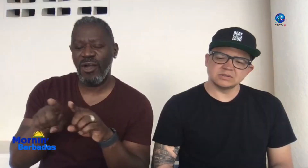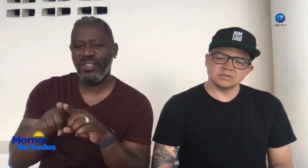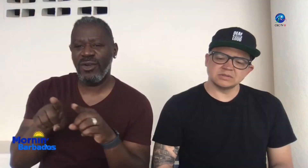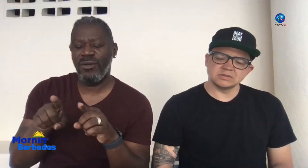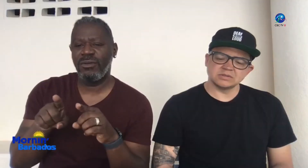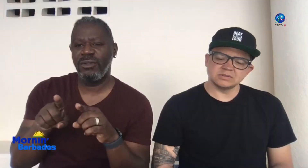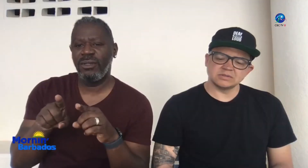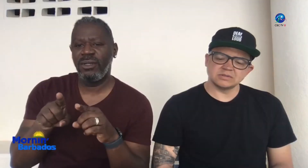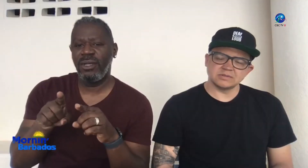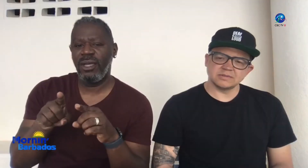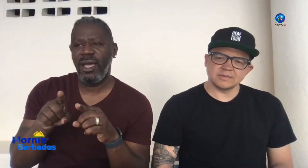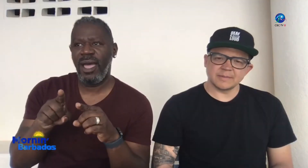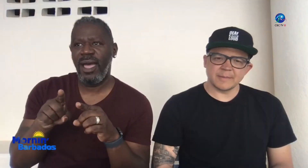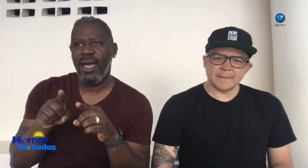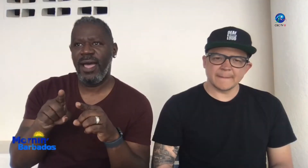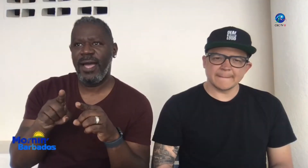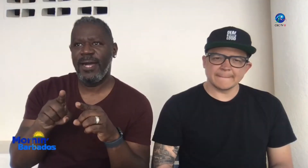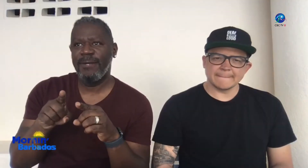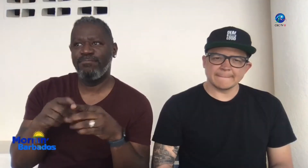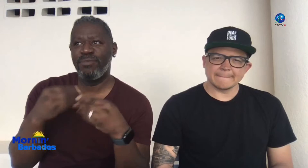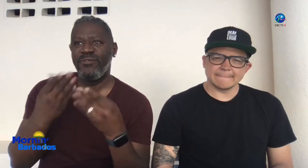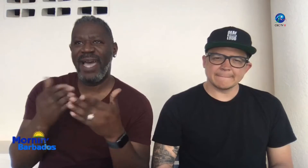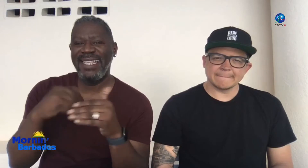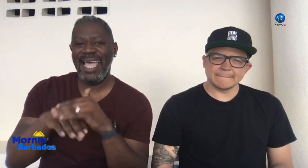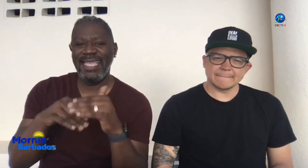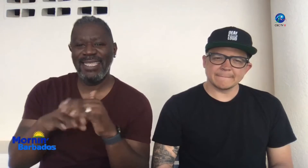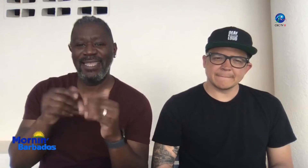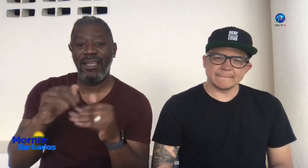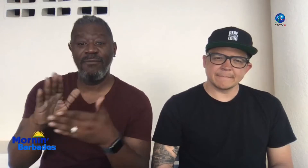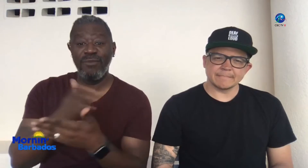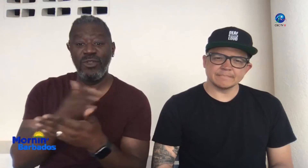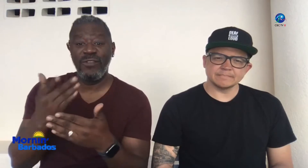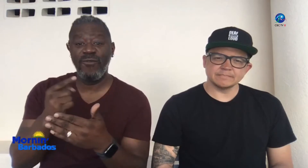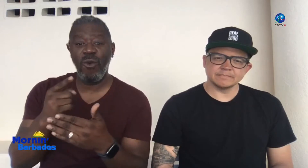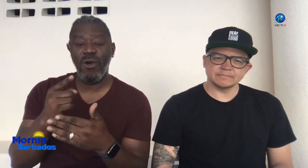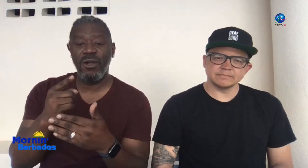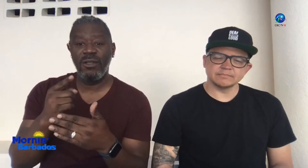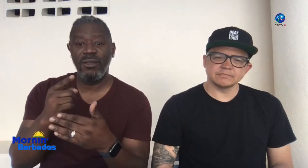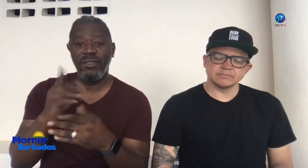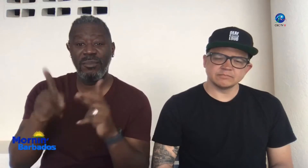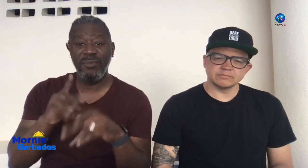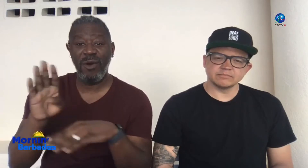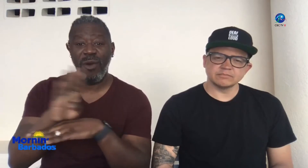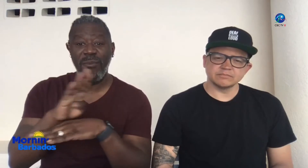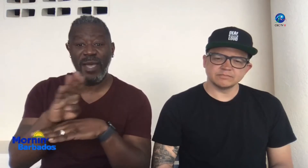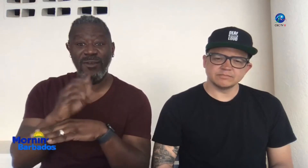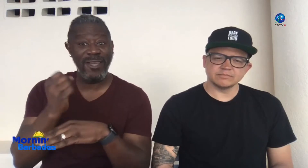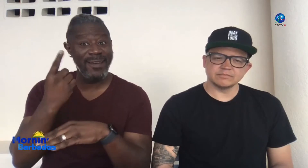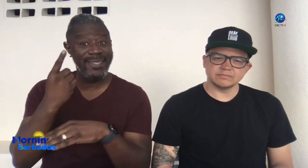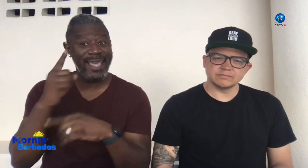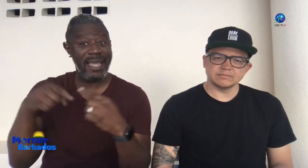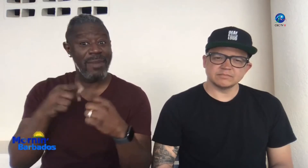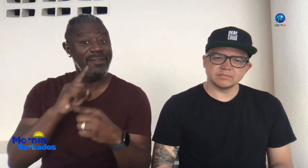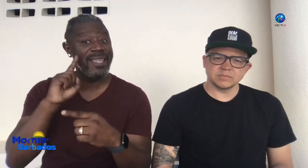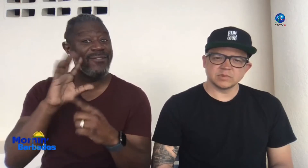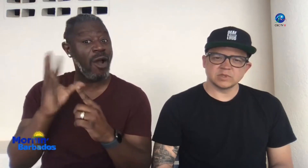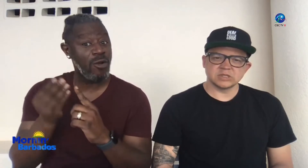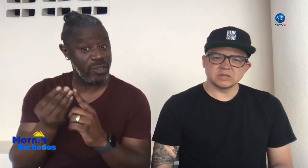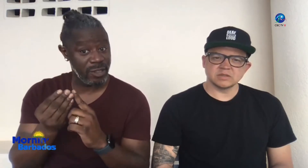also um providing assets of music for the people of Barbados understanding about deaf culture